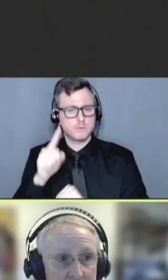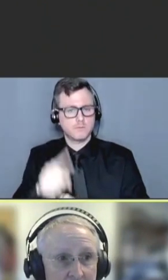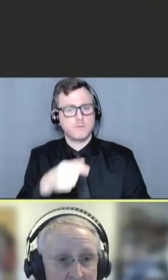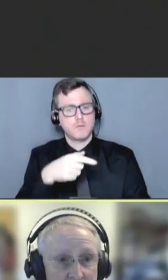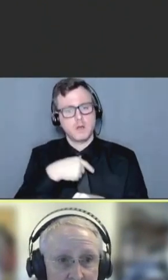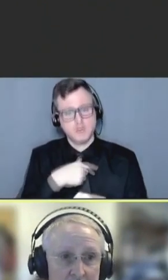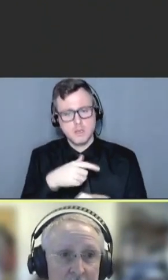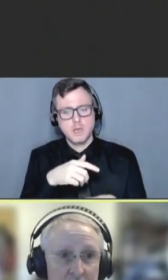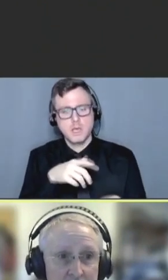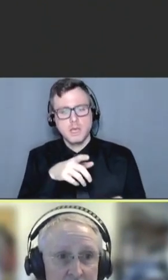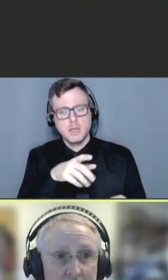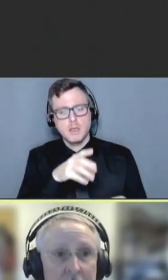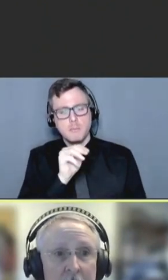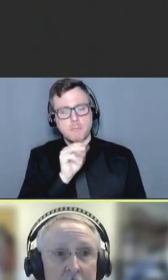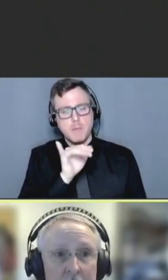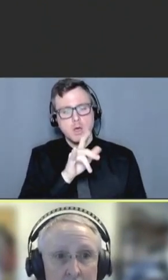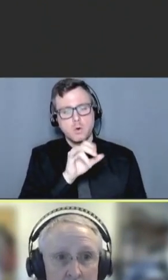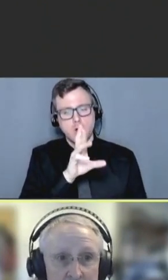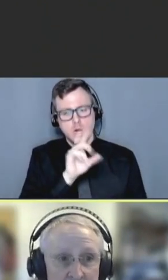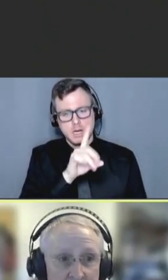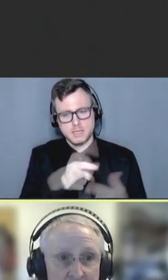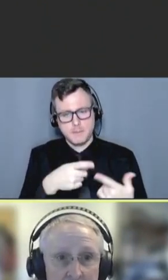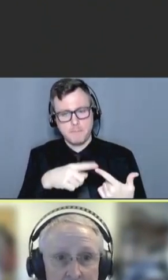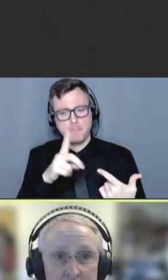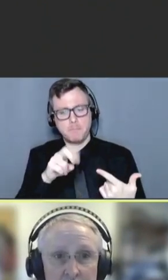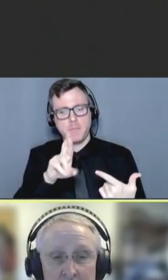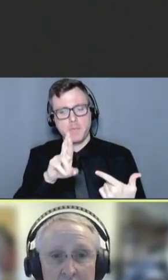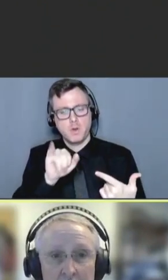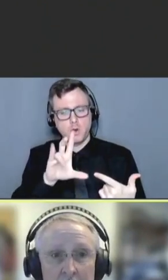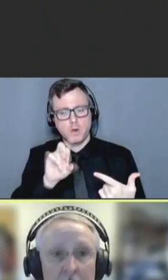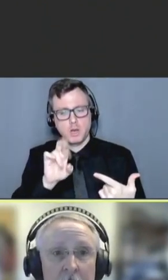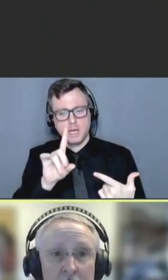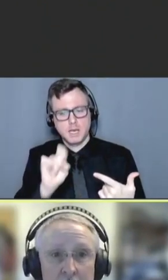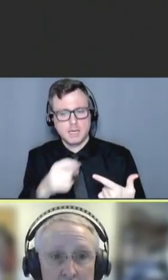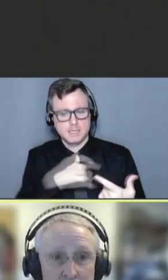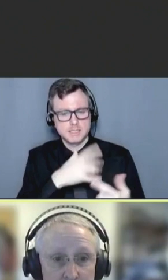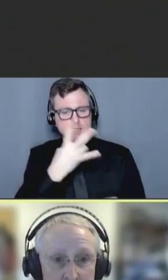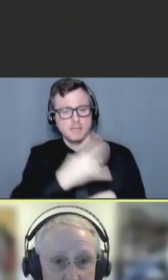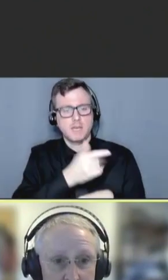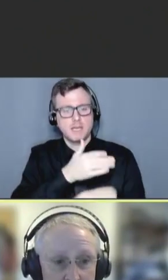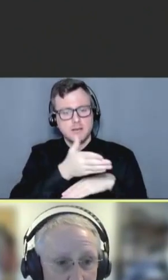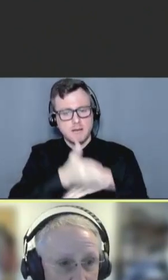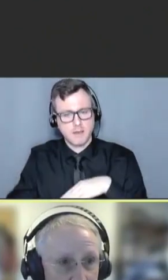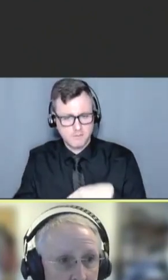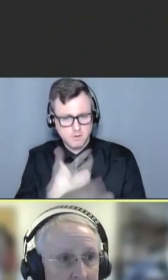the Pfizer vaccination in persons age 5 to 39 for those two in the first booster.